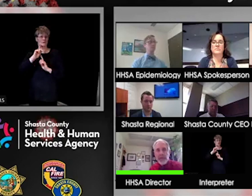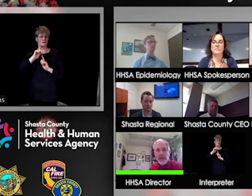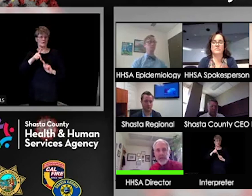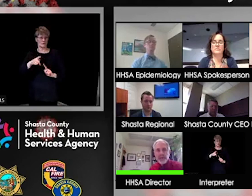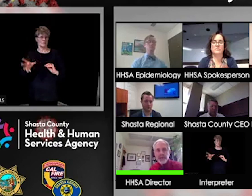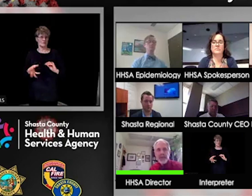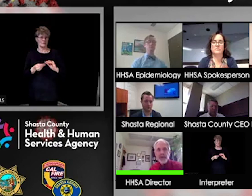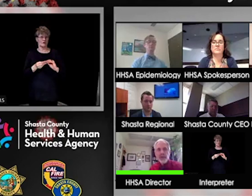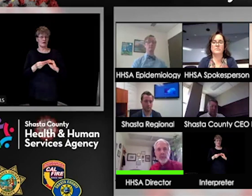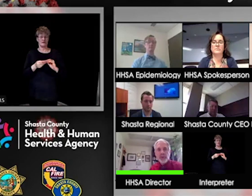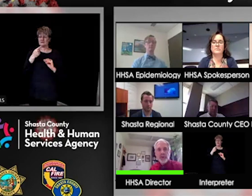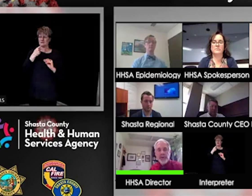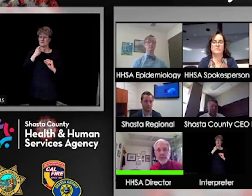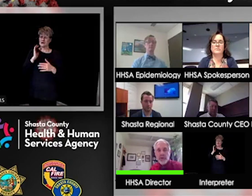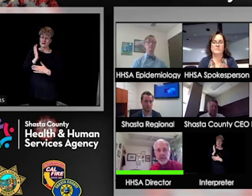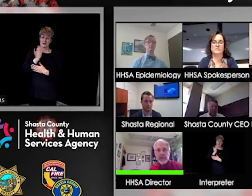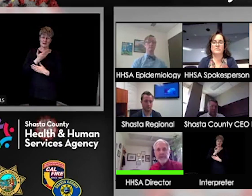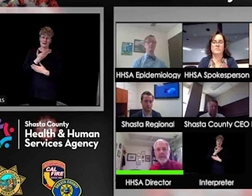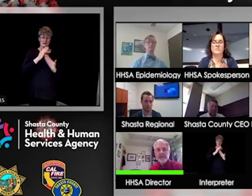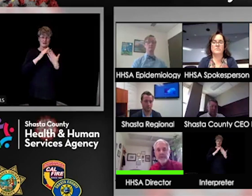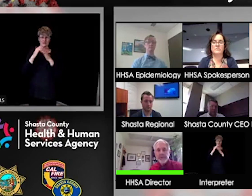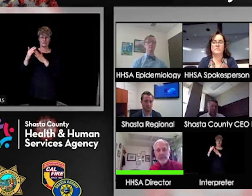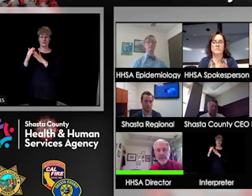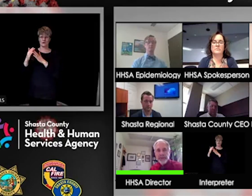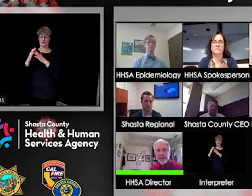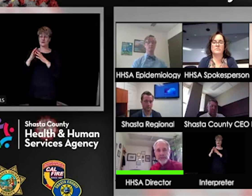job of complying with stay-at-home order and that's why we're getting his excellent result